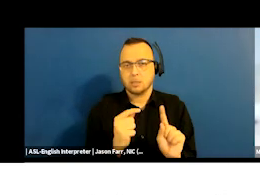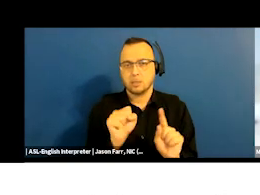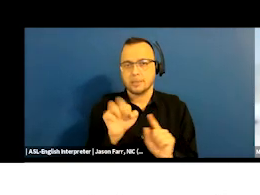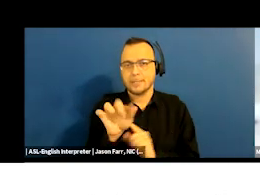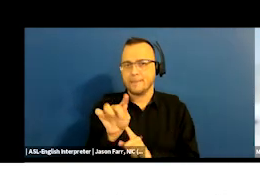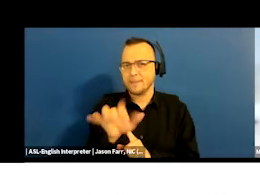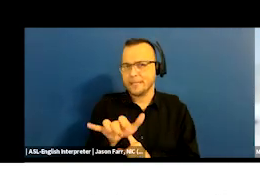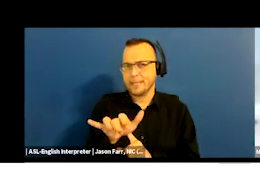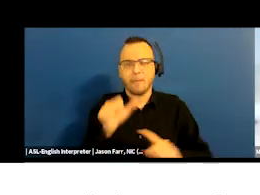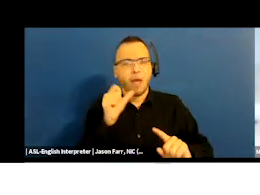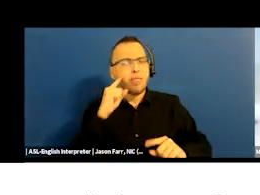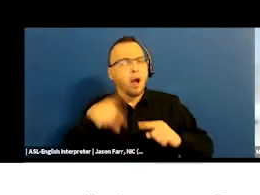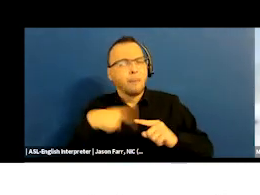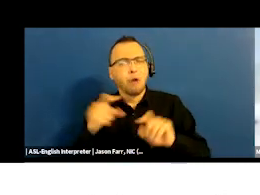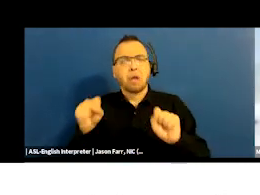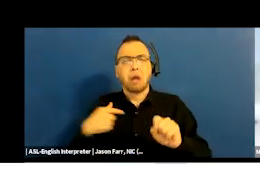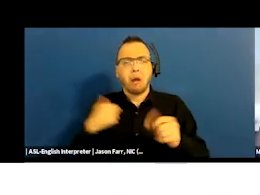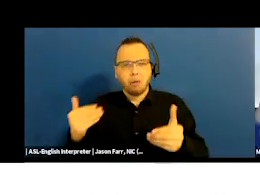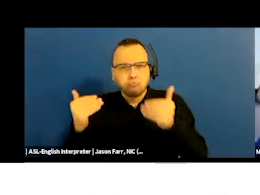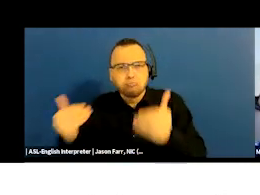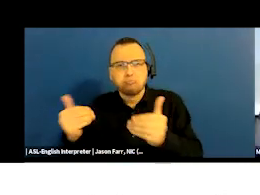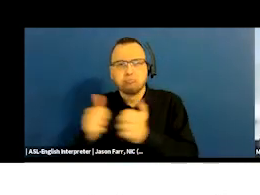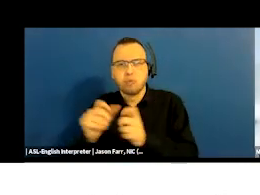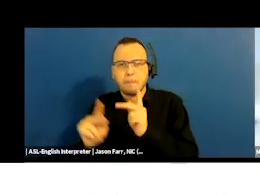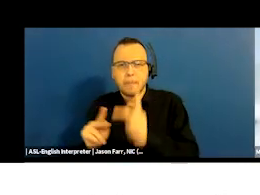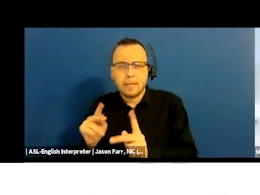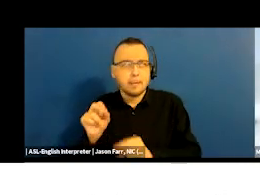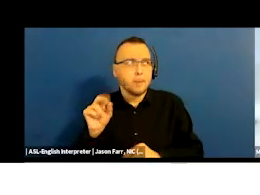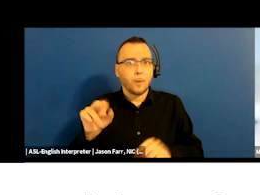about their emotions or how they're relating to other individuals.